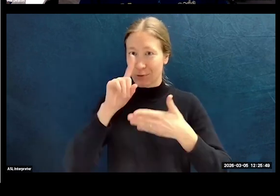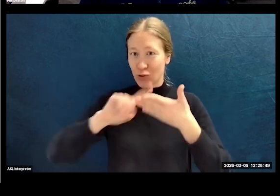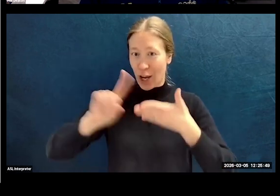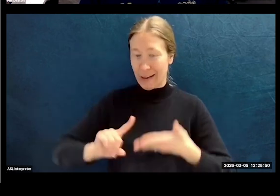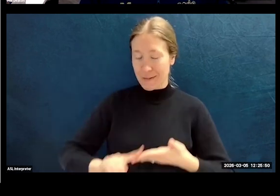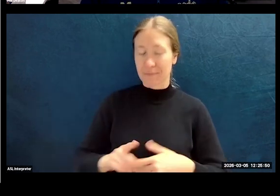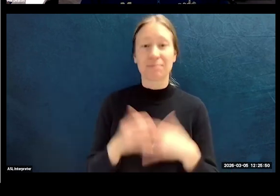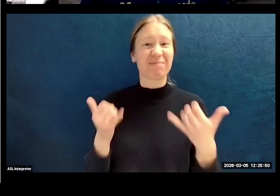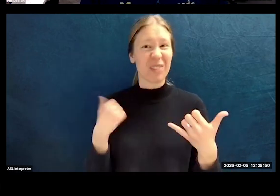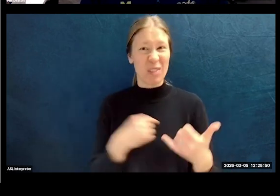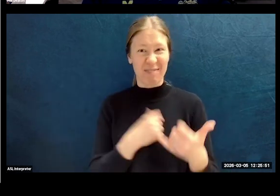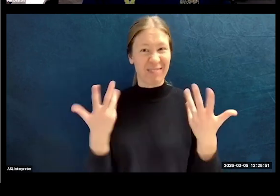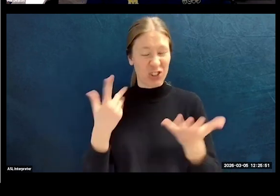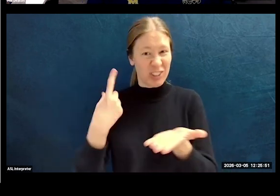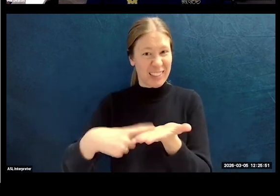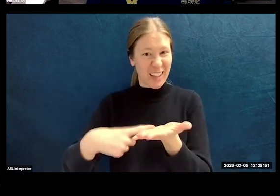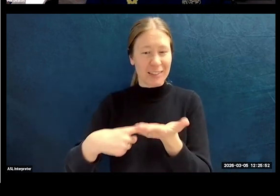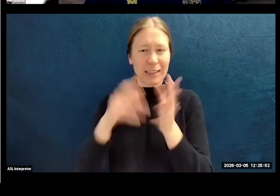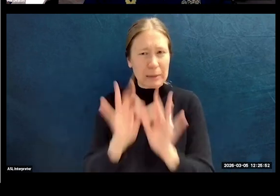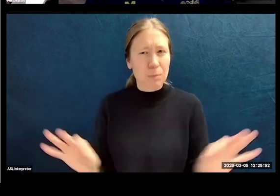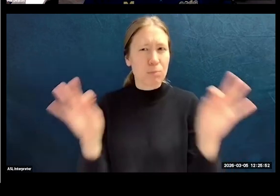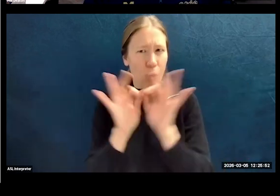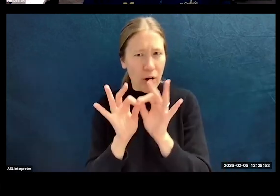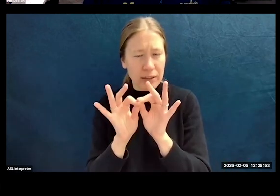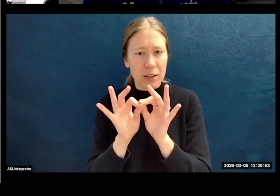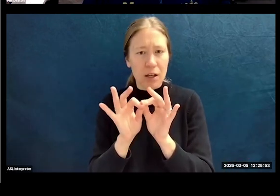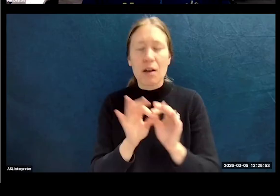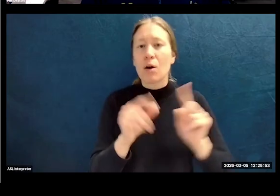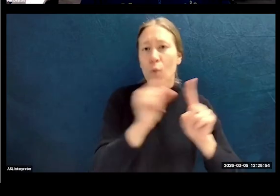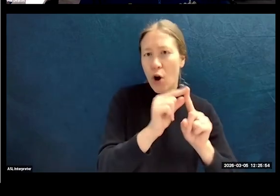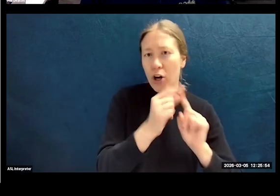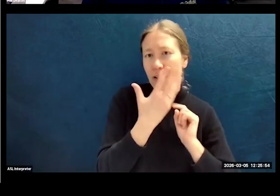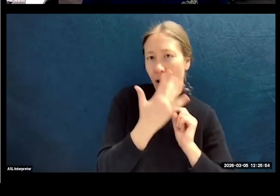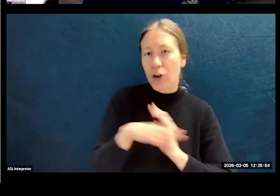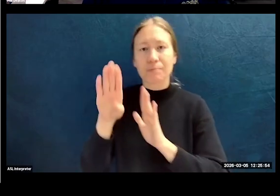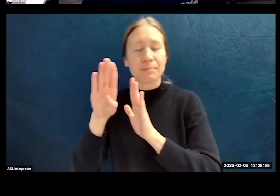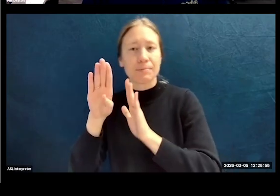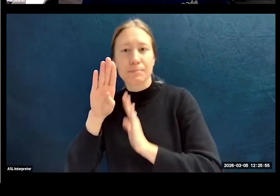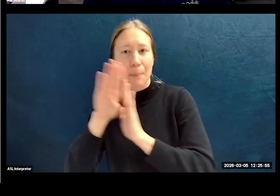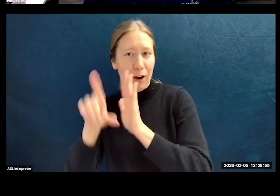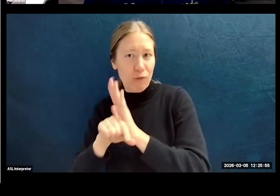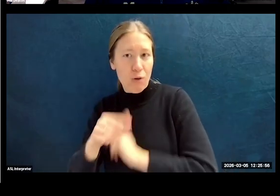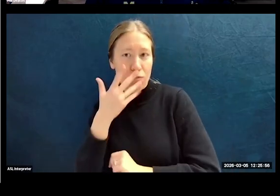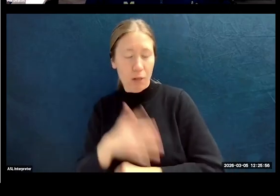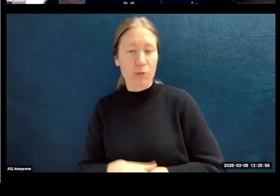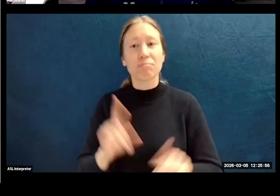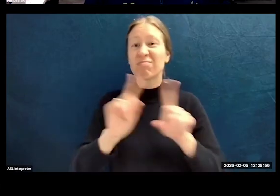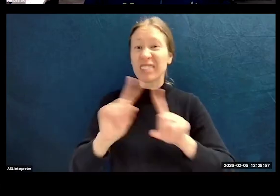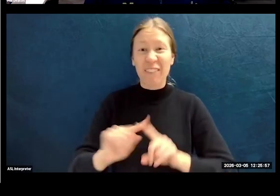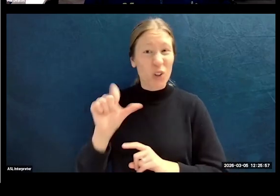to have sufficient contrast between your text color and your background colors, and there's actually a variety of color contrast checking tools out there.